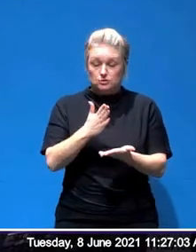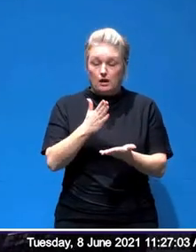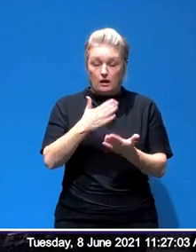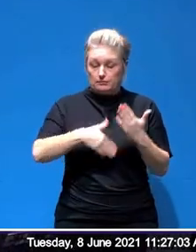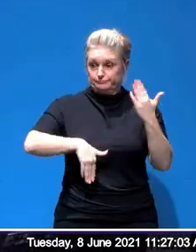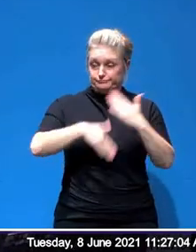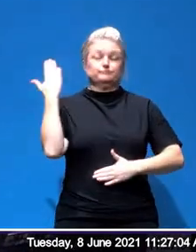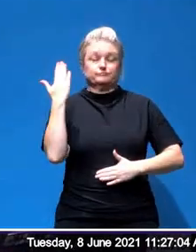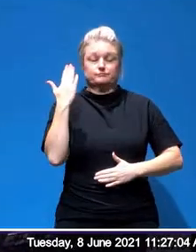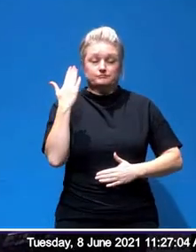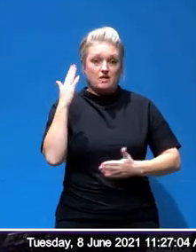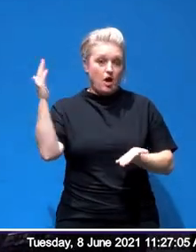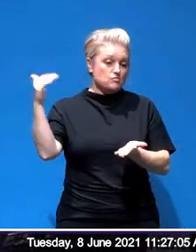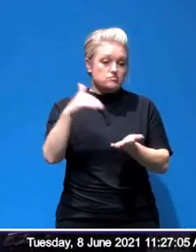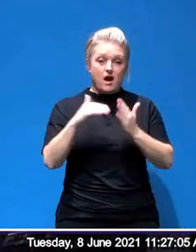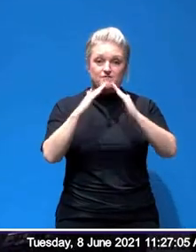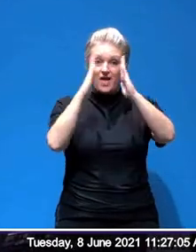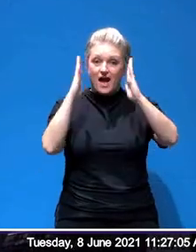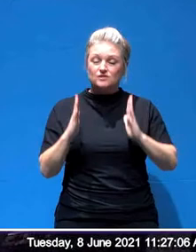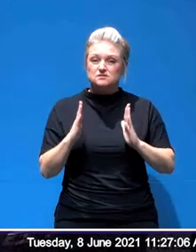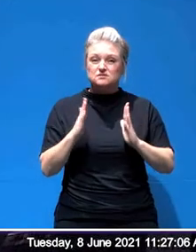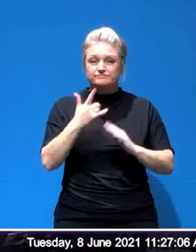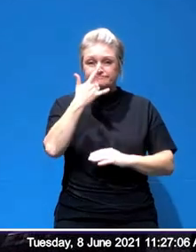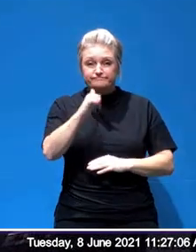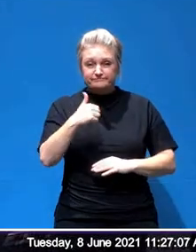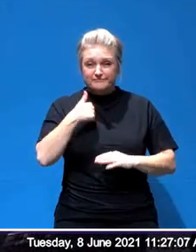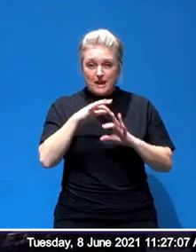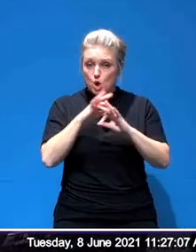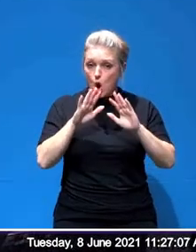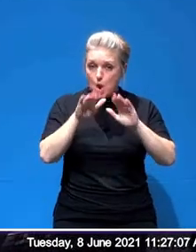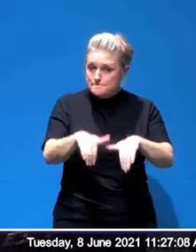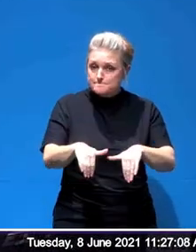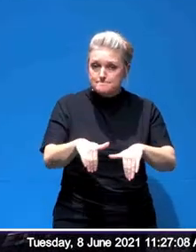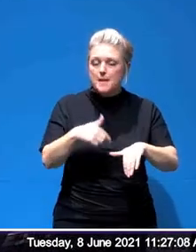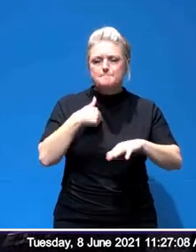turned up and I wasn't home at the time, Graham was home with Daniel.